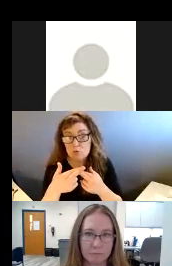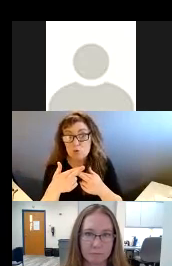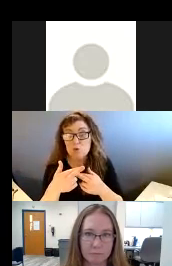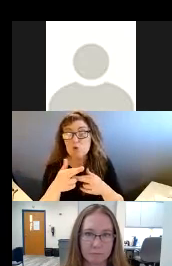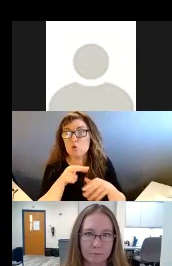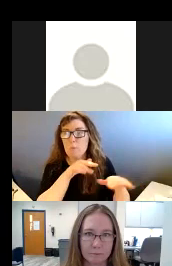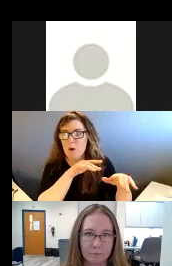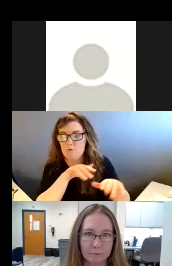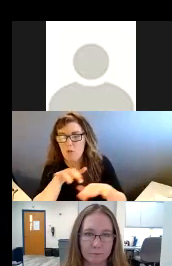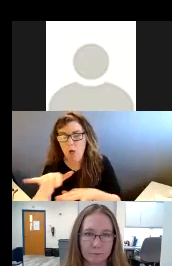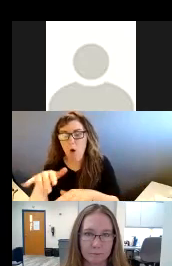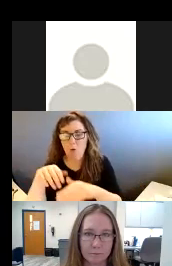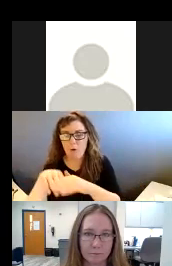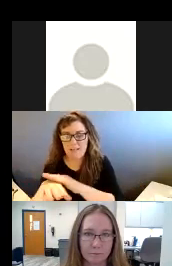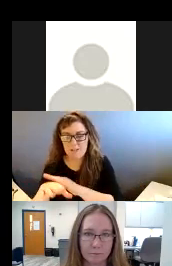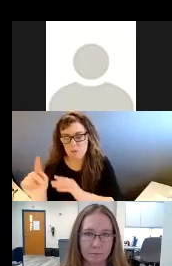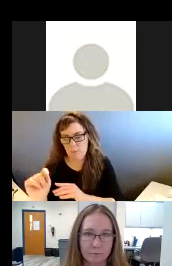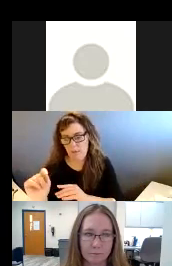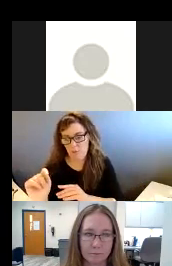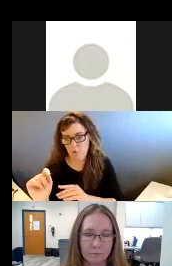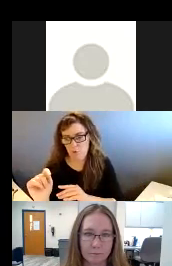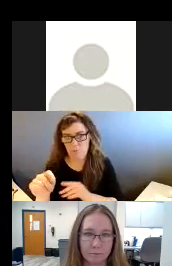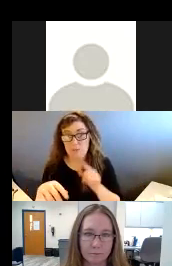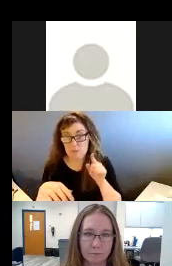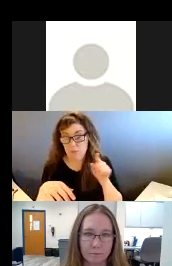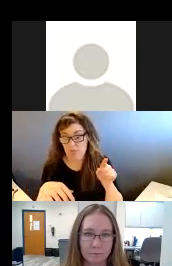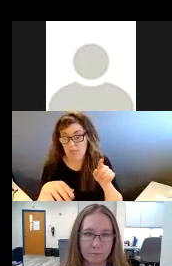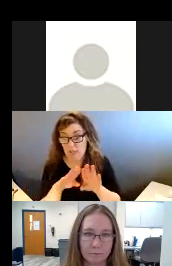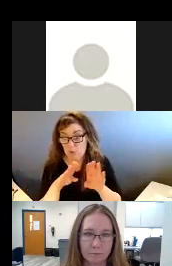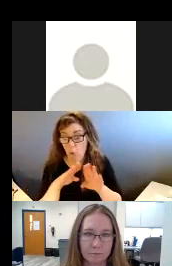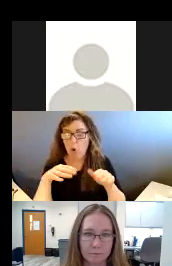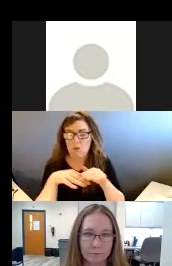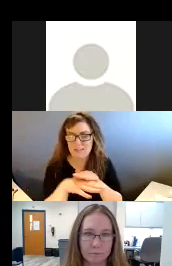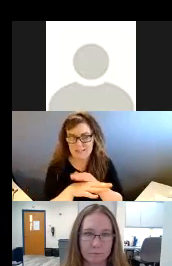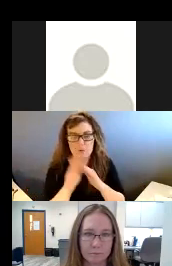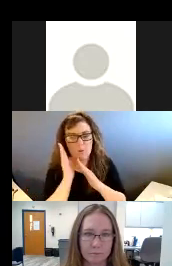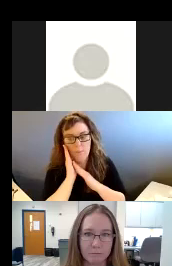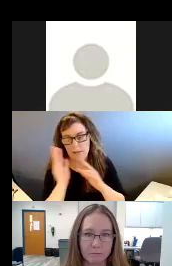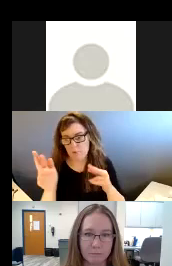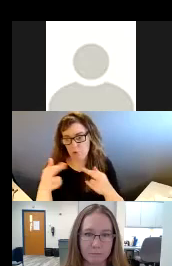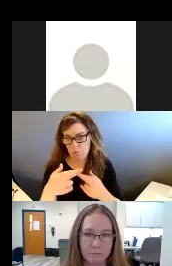THIS INTERIOR DOOR GOES DIRECTLY TO THE PATIENT'S BEDROOM. SO, THEN THEY CAN EASILY ACCESS EITHER FROM THE